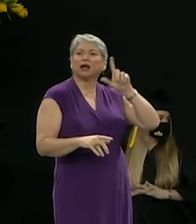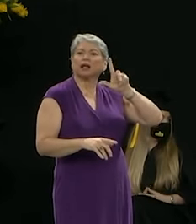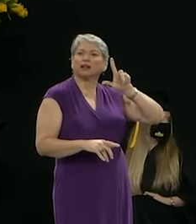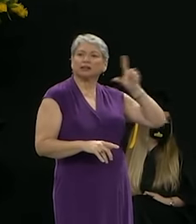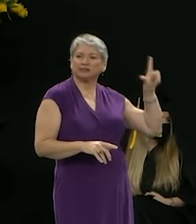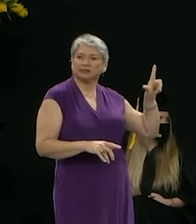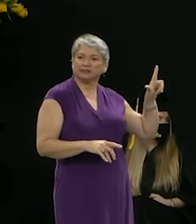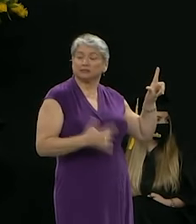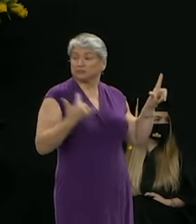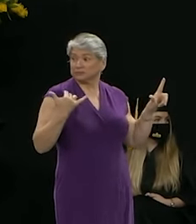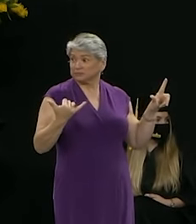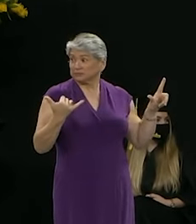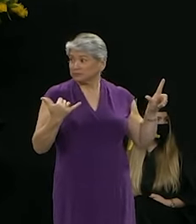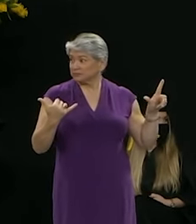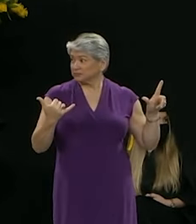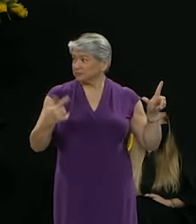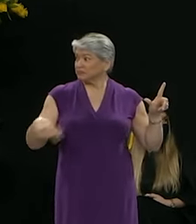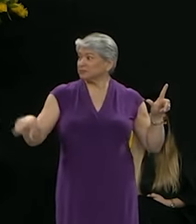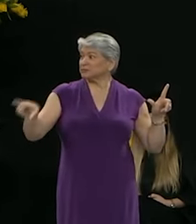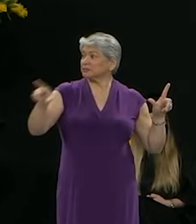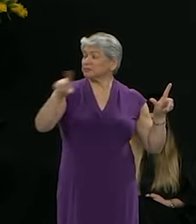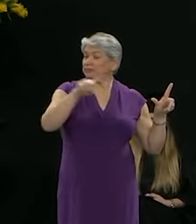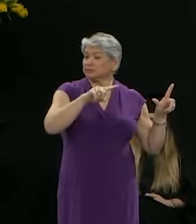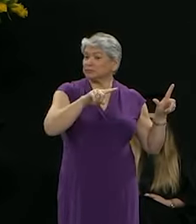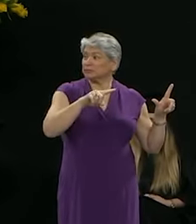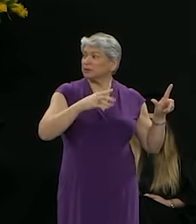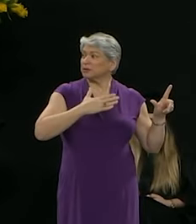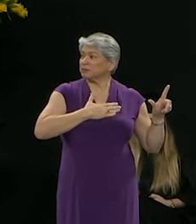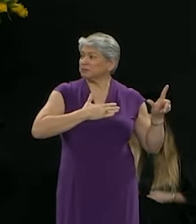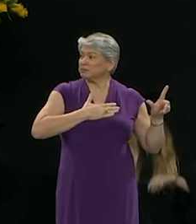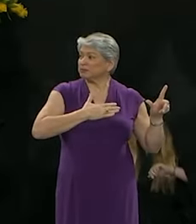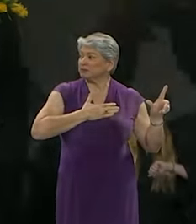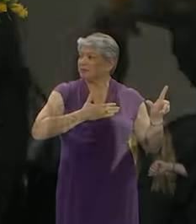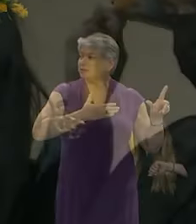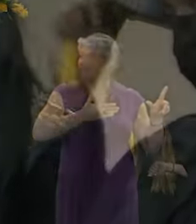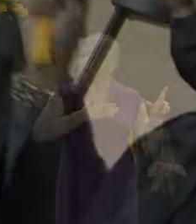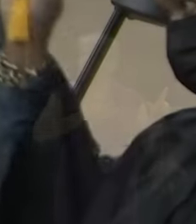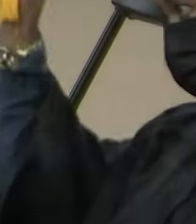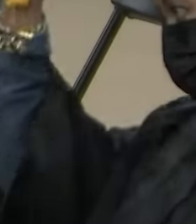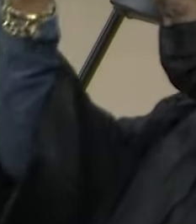So now, would you please move your tassel from the right to the left,